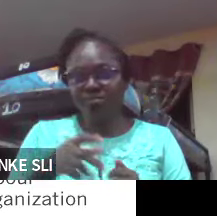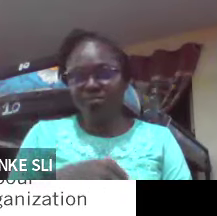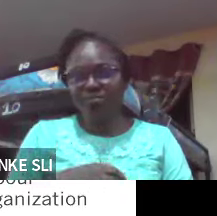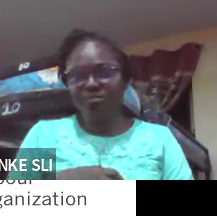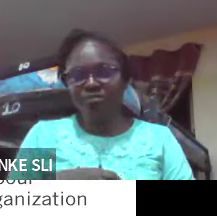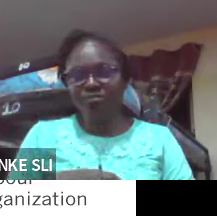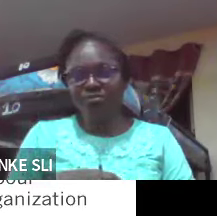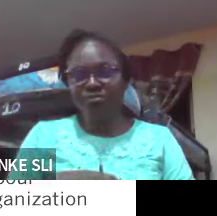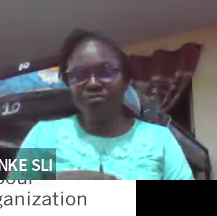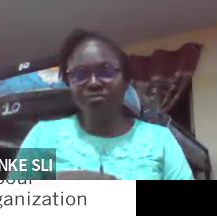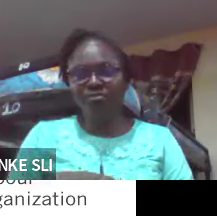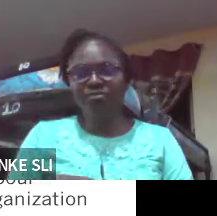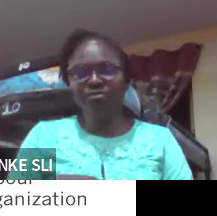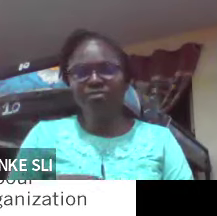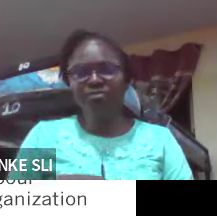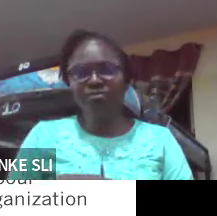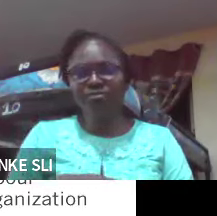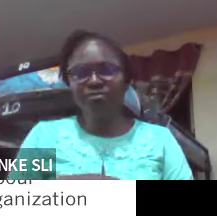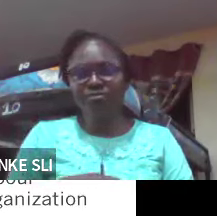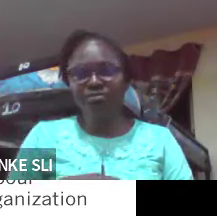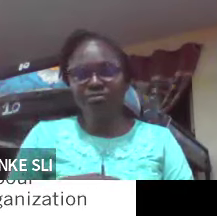sola bakre: All right. Thank you so much, Madam Juliet.